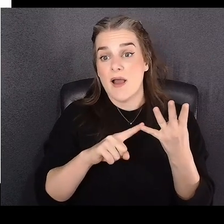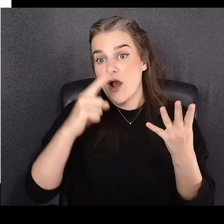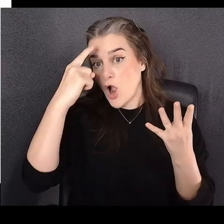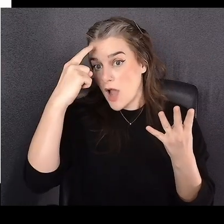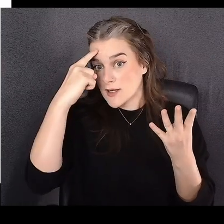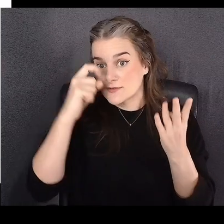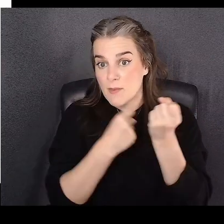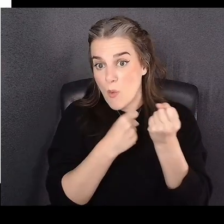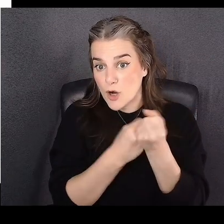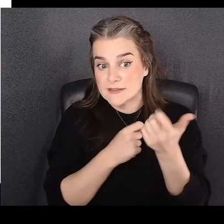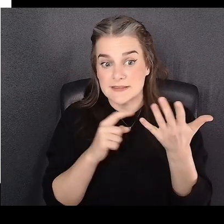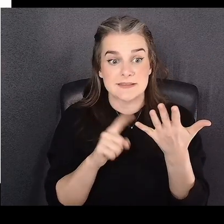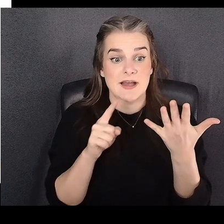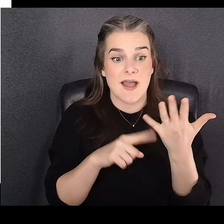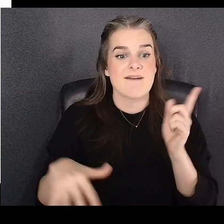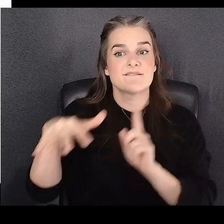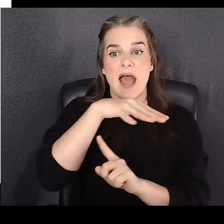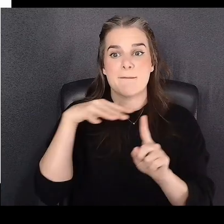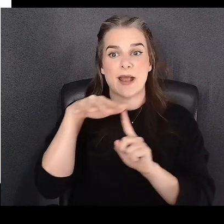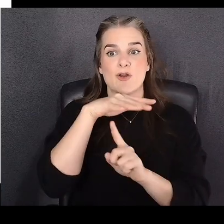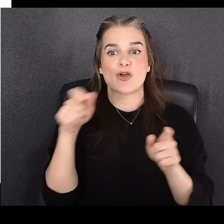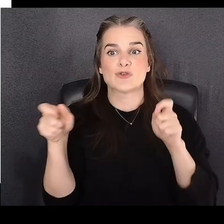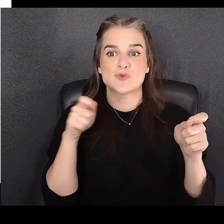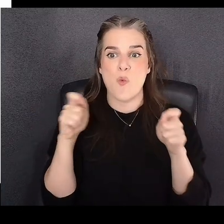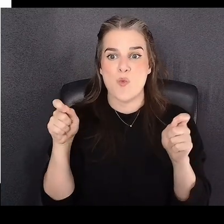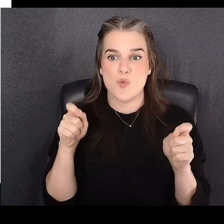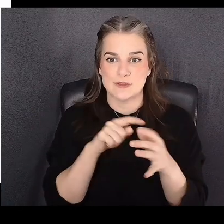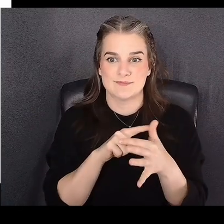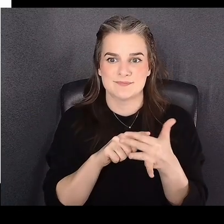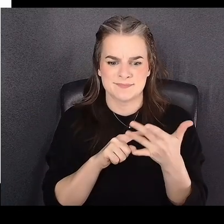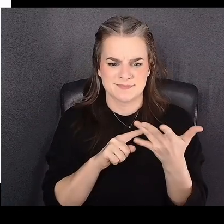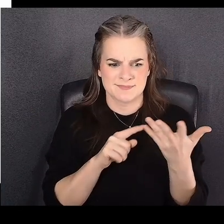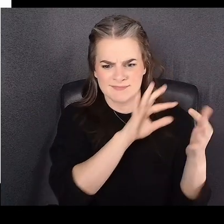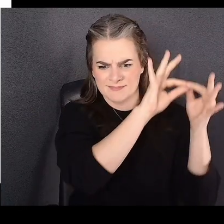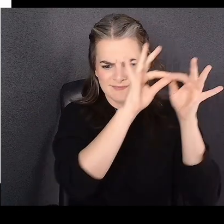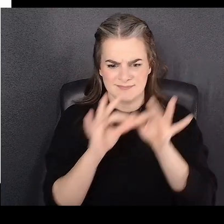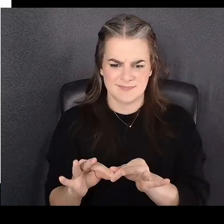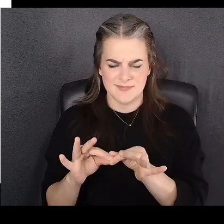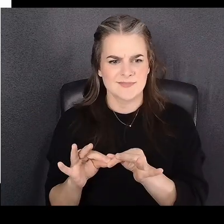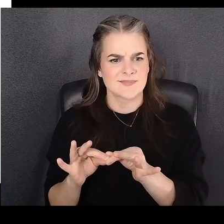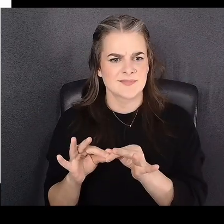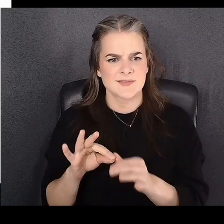And we'll talk about how all of these things intertwine with recreation and leisure as well.